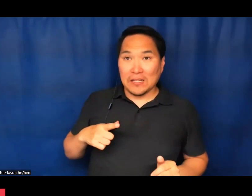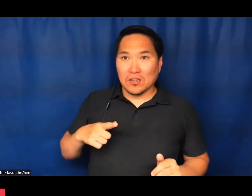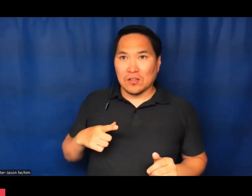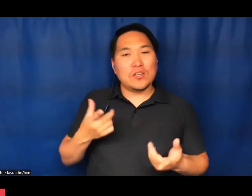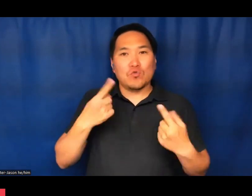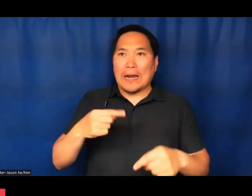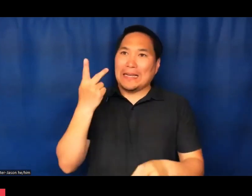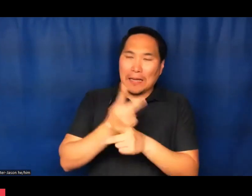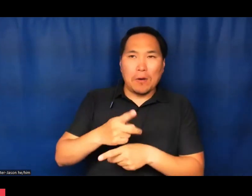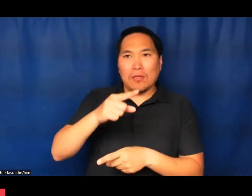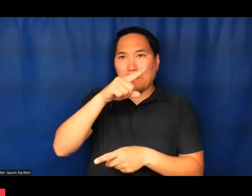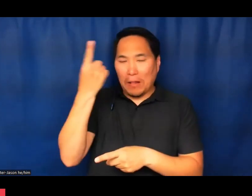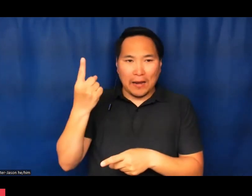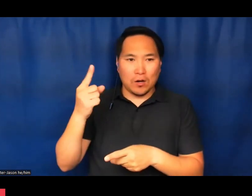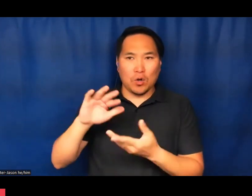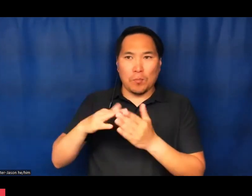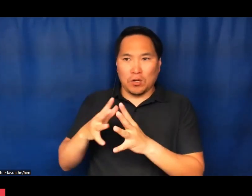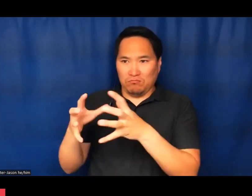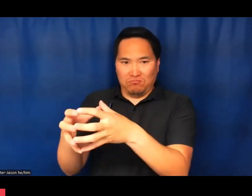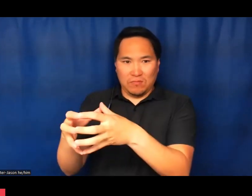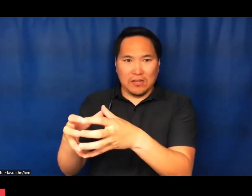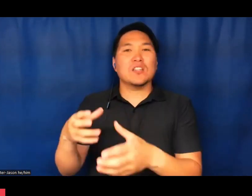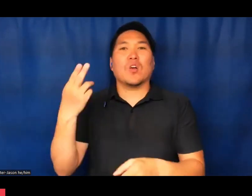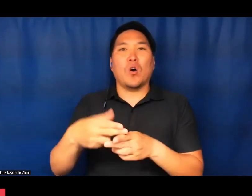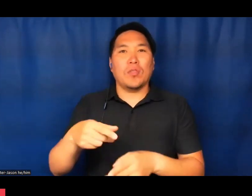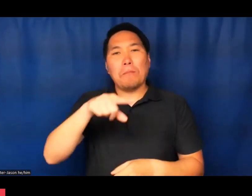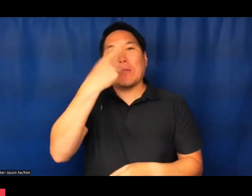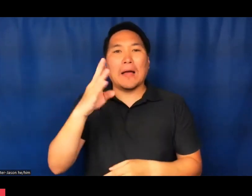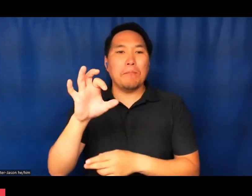a Black Community whole, it's called the black belt of Alabama.